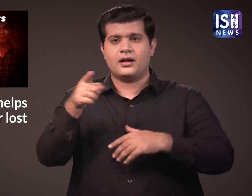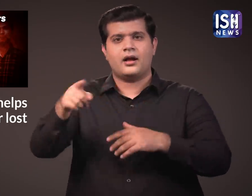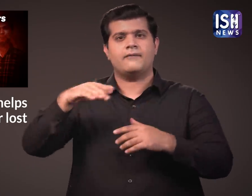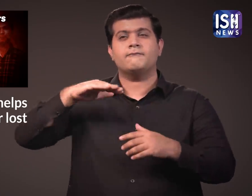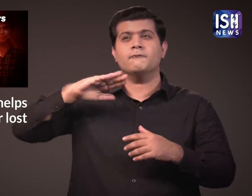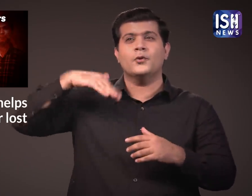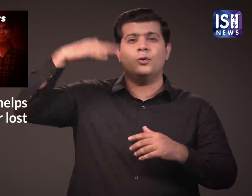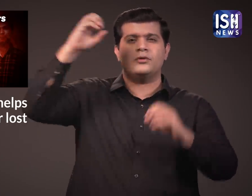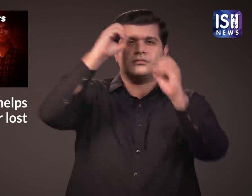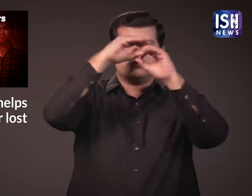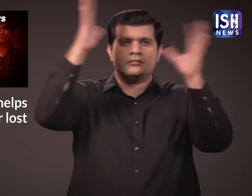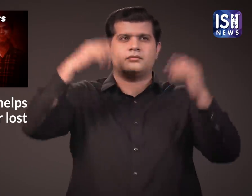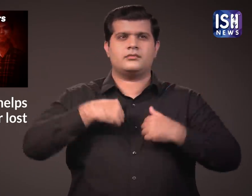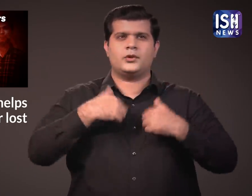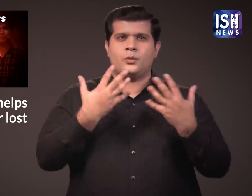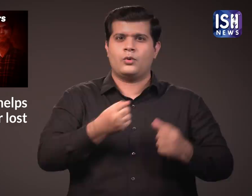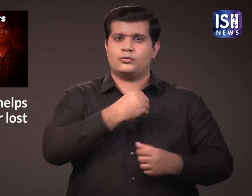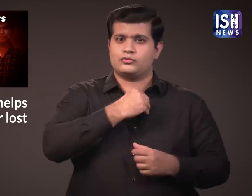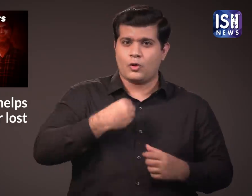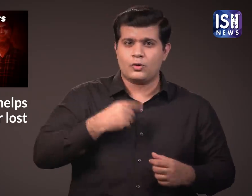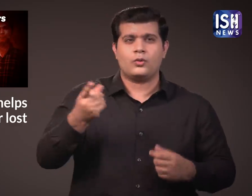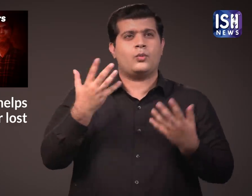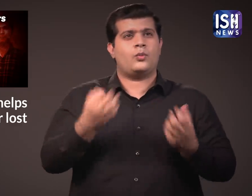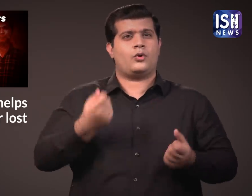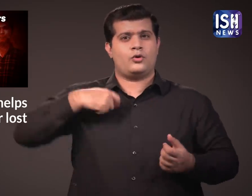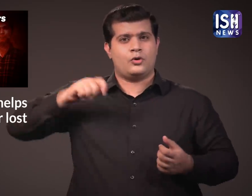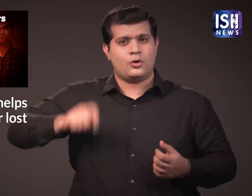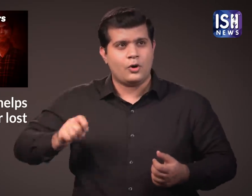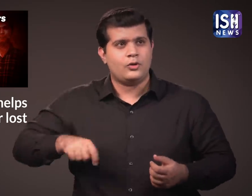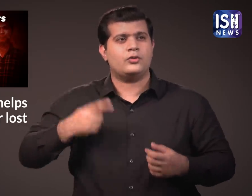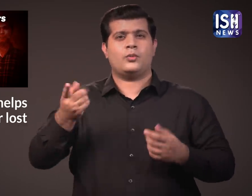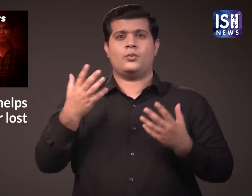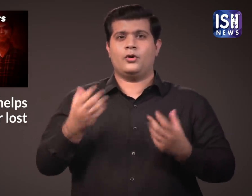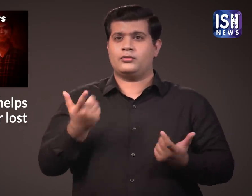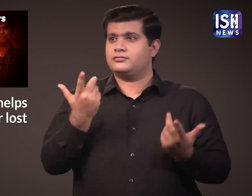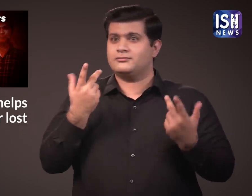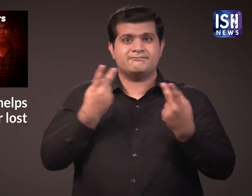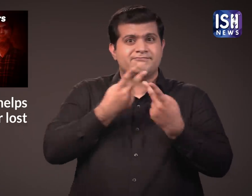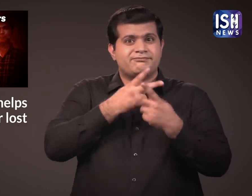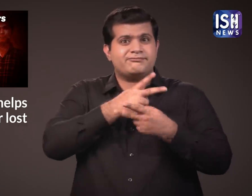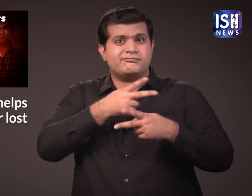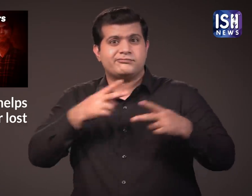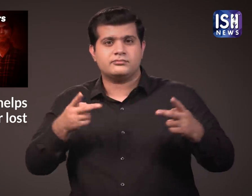This helps them fulfill their aspirations of becoming doctors, lawyers, etc.